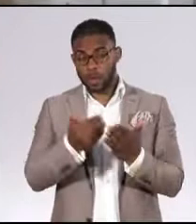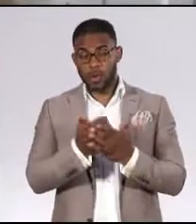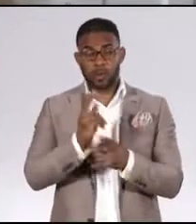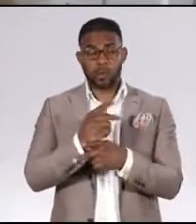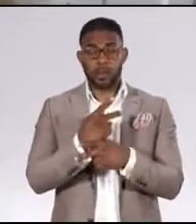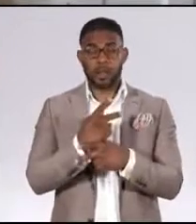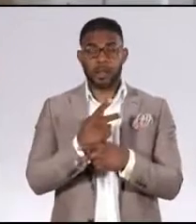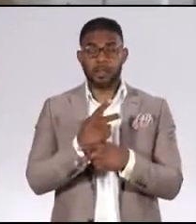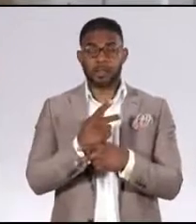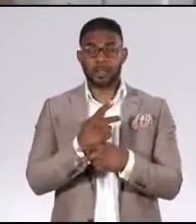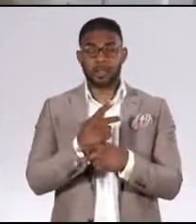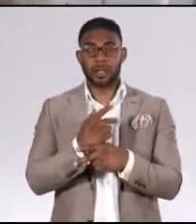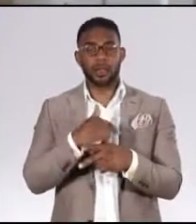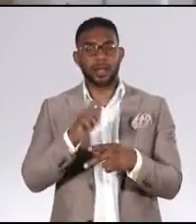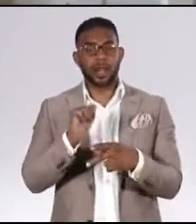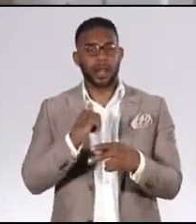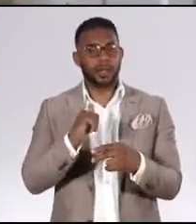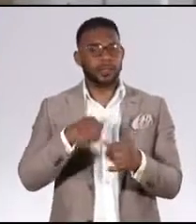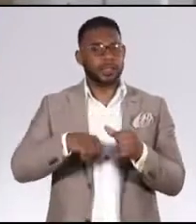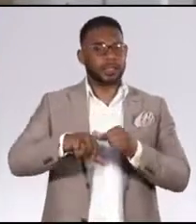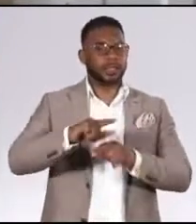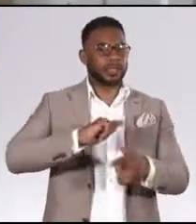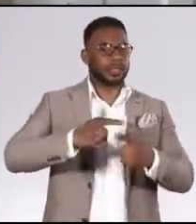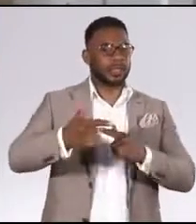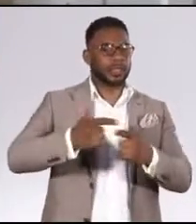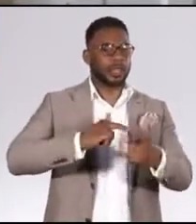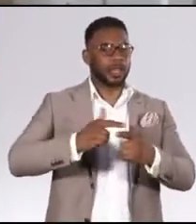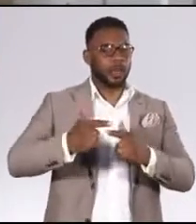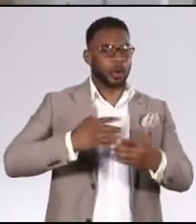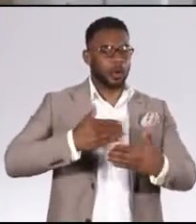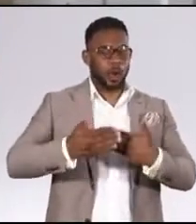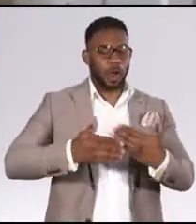um We have an interactive process where we I discussed